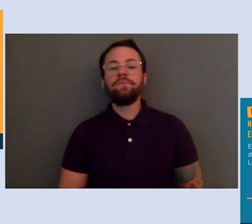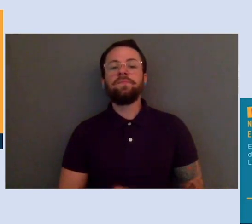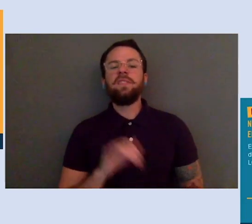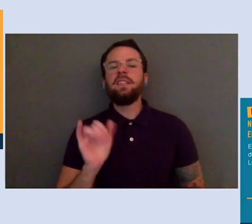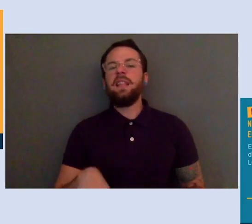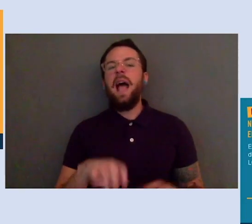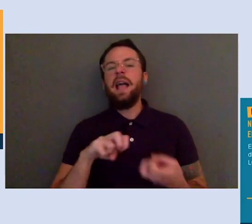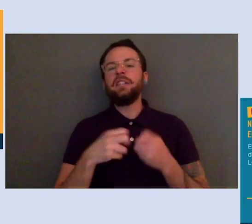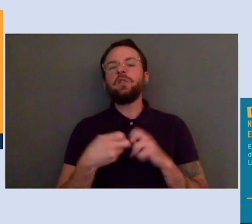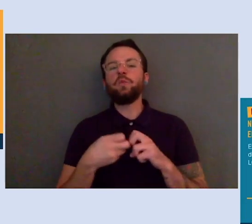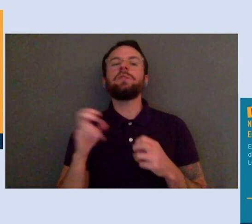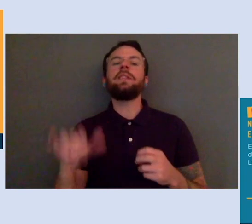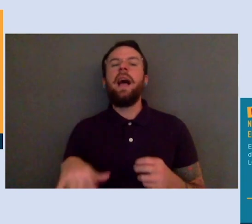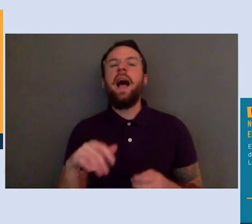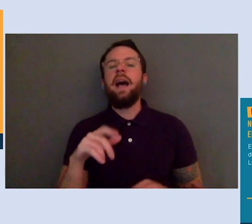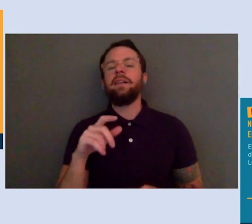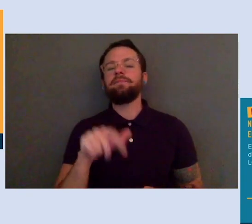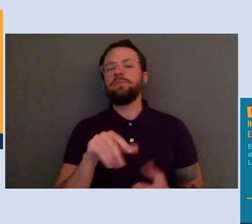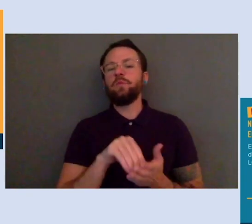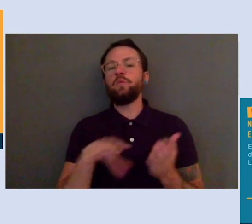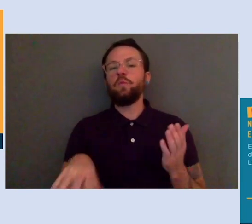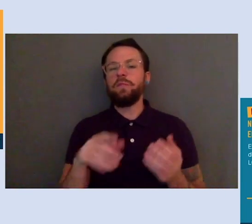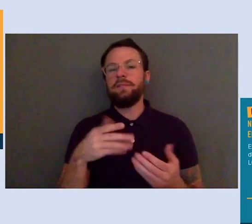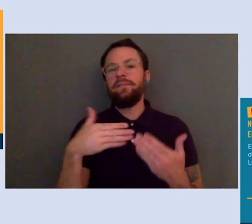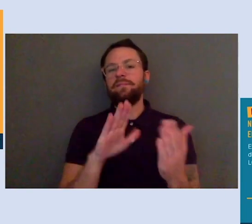may be embarrassed or not ready to out themselves yet.